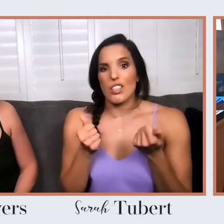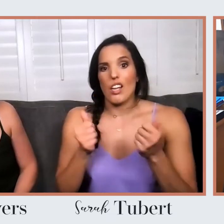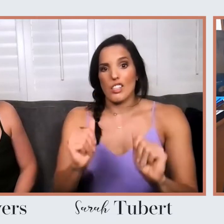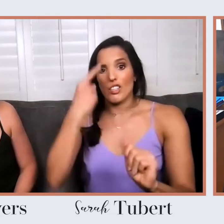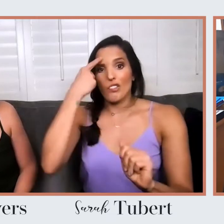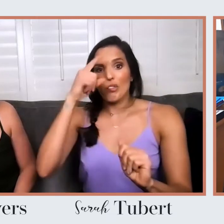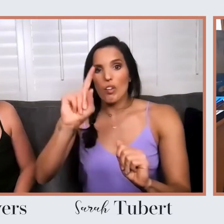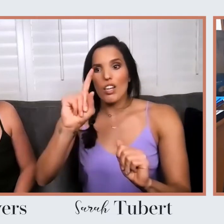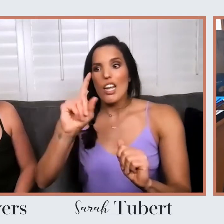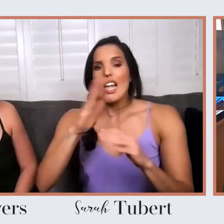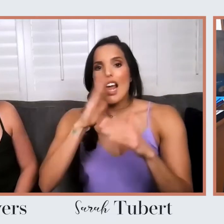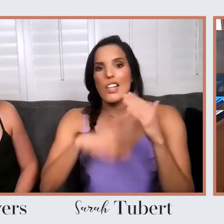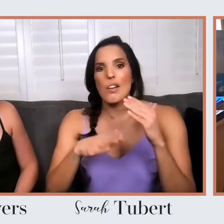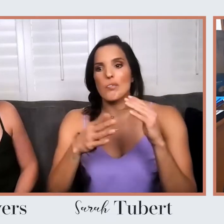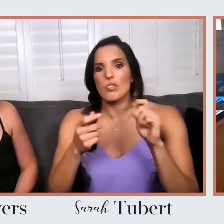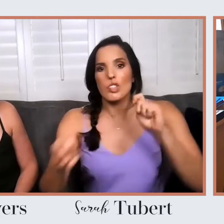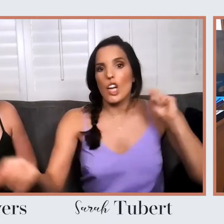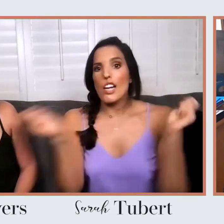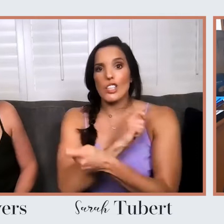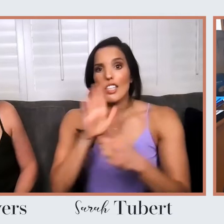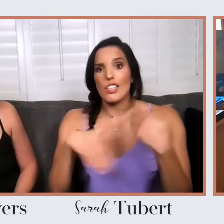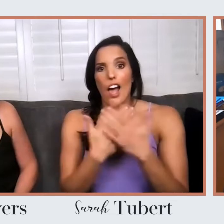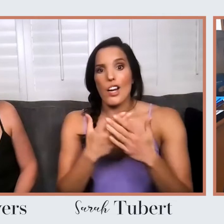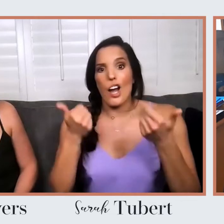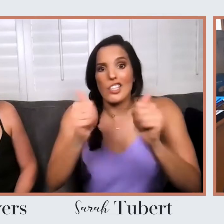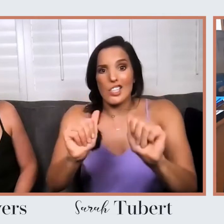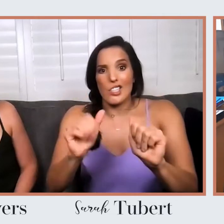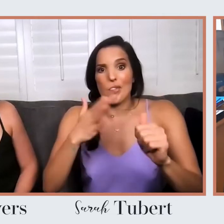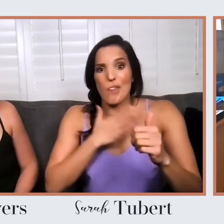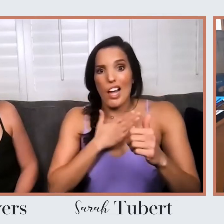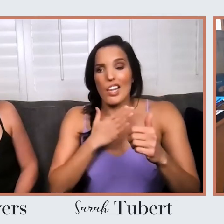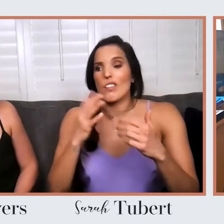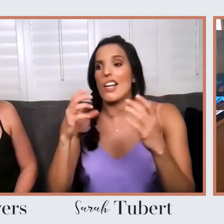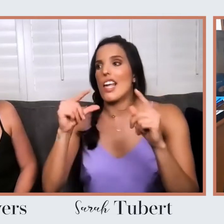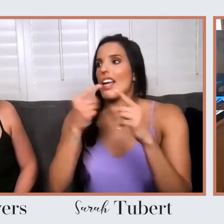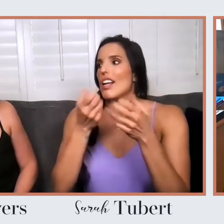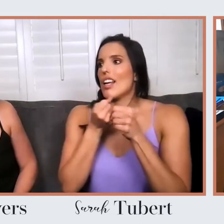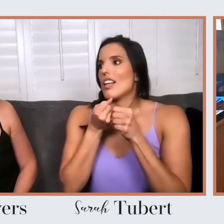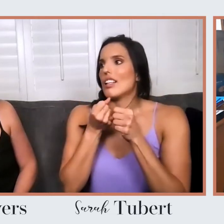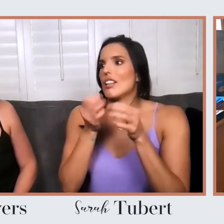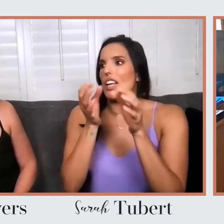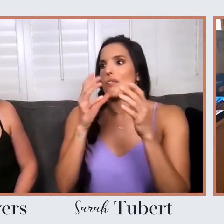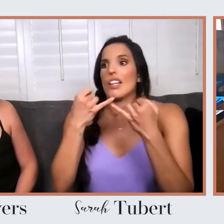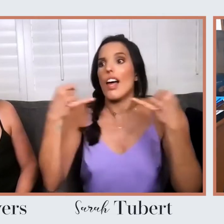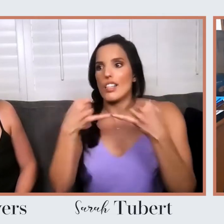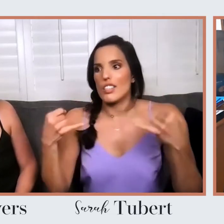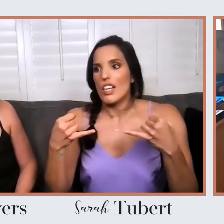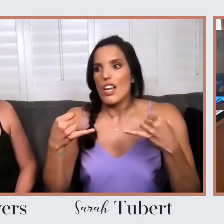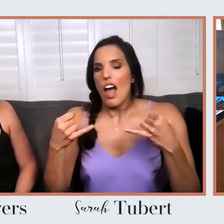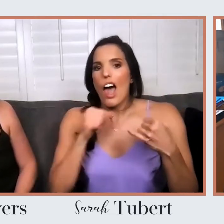to audition for, it ends up changing the entire audition. So my, so I get like my lines,